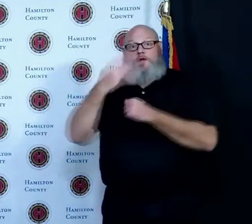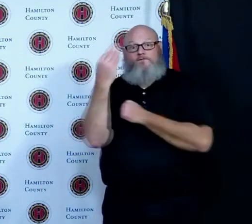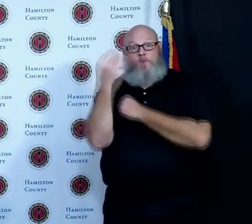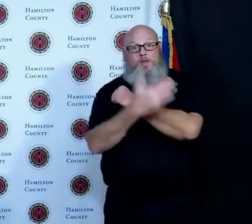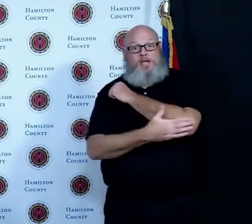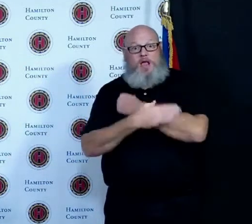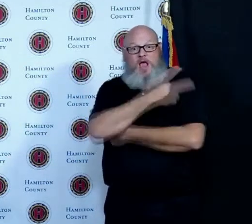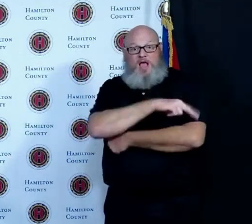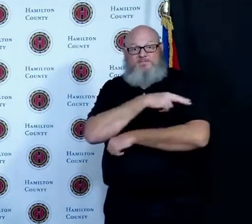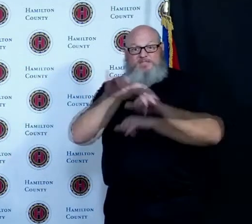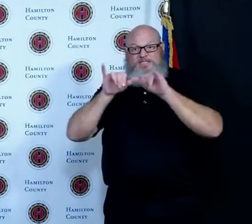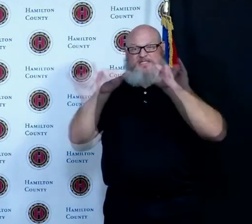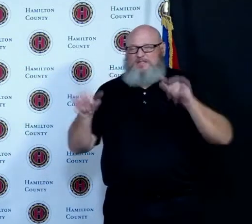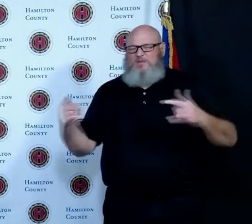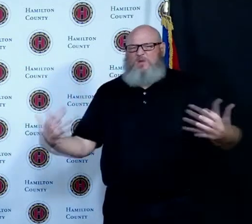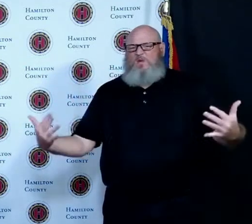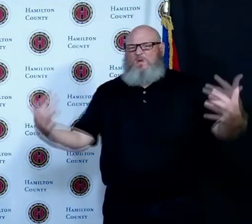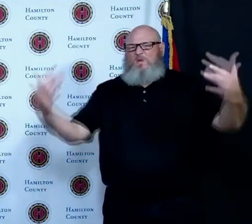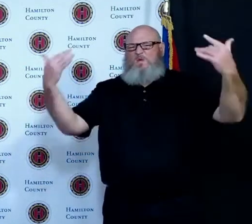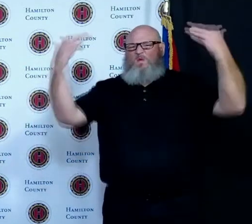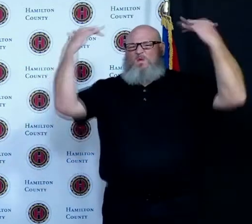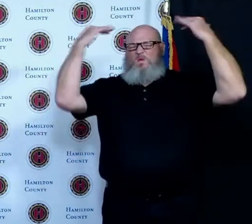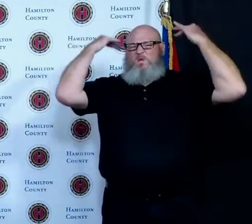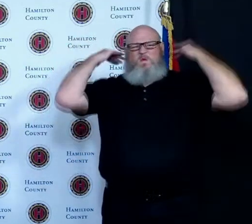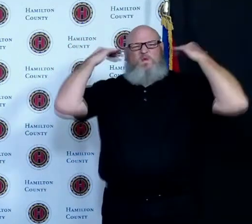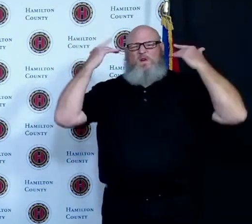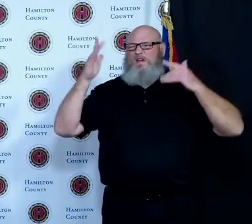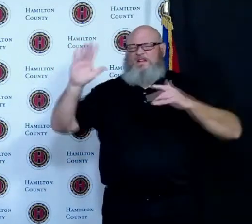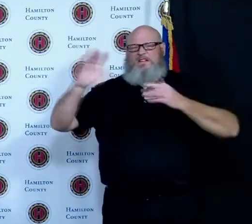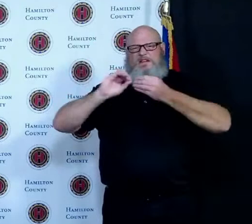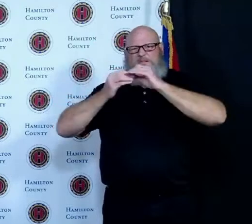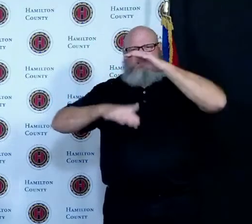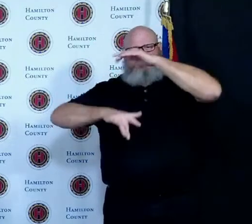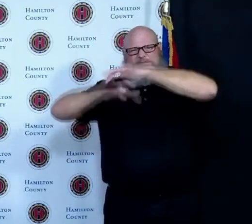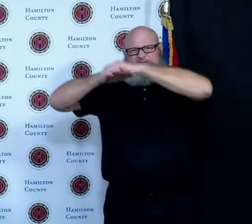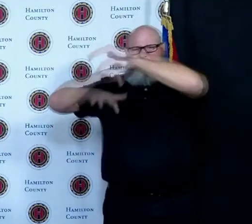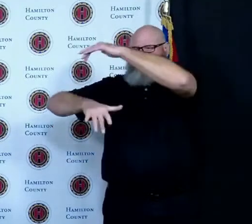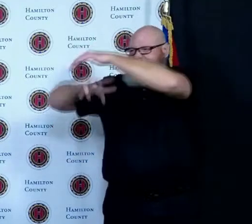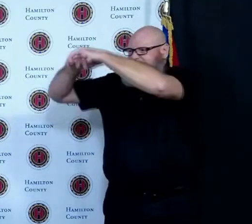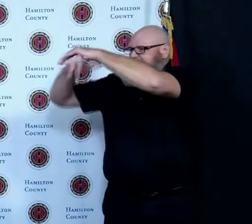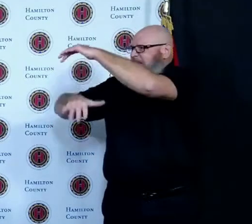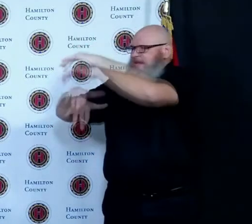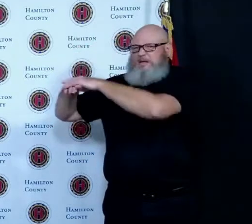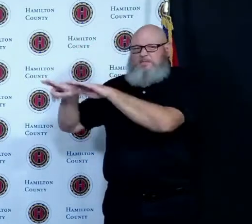overall capacity within our hospital systems our systems have not gotten the relief that we would